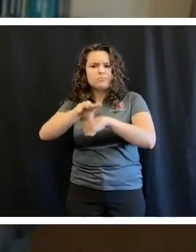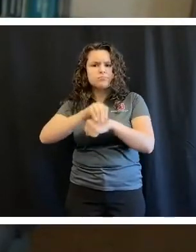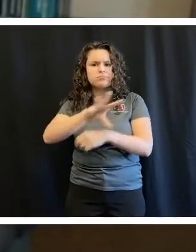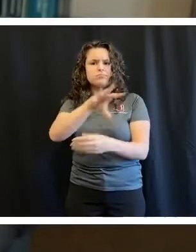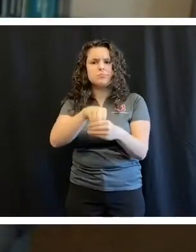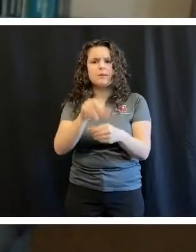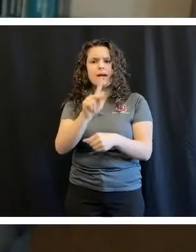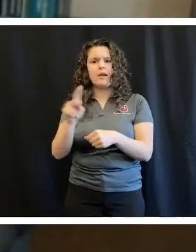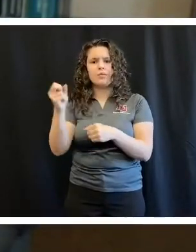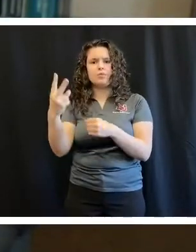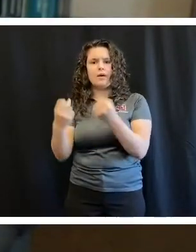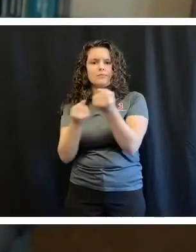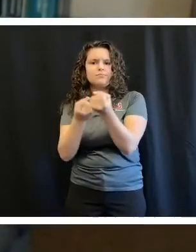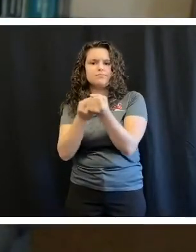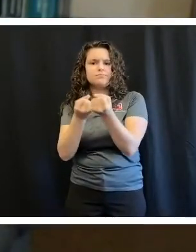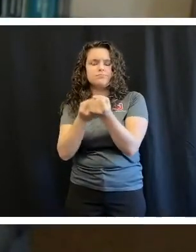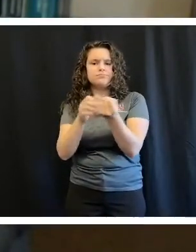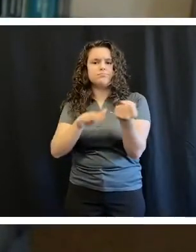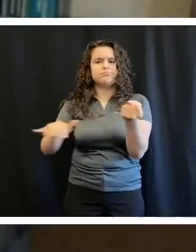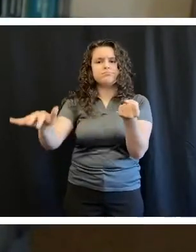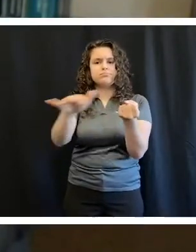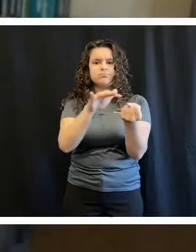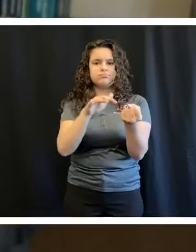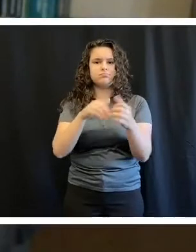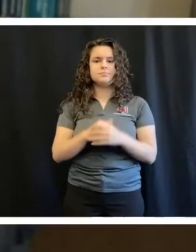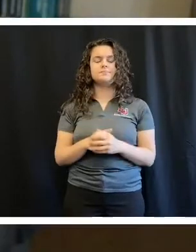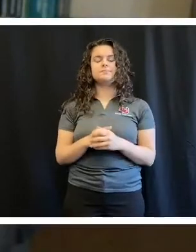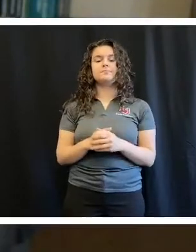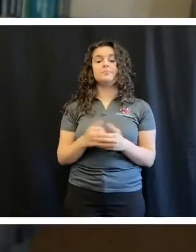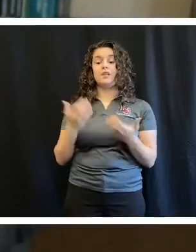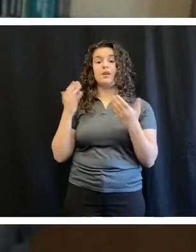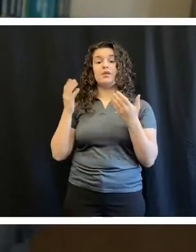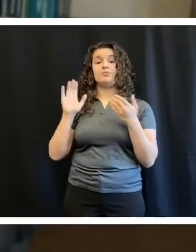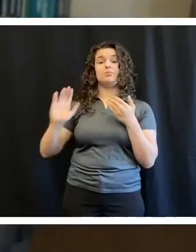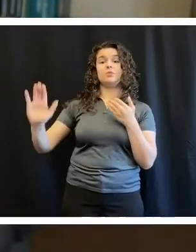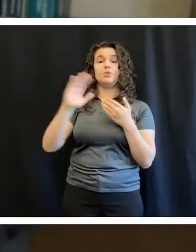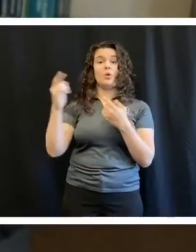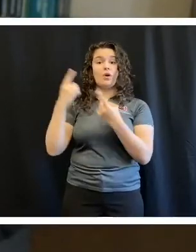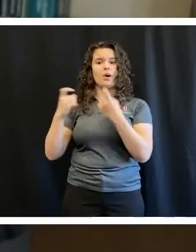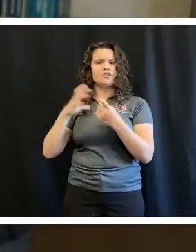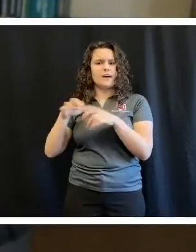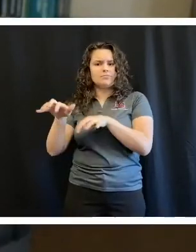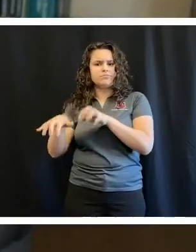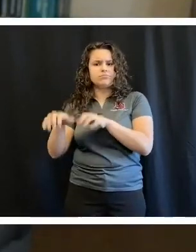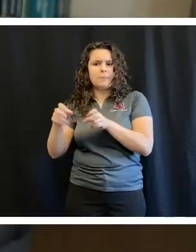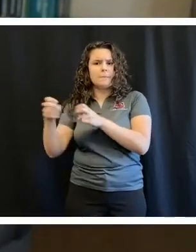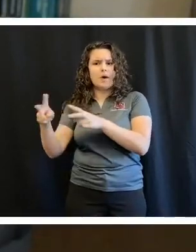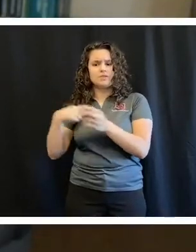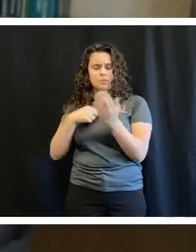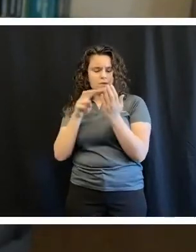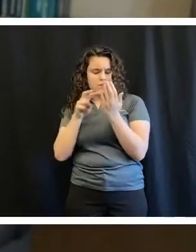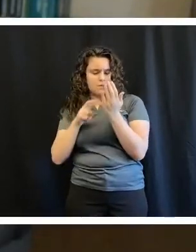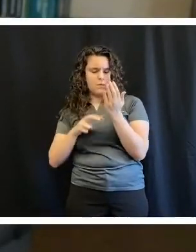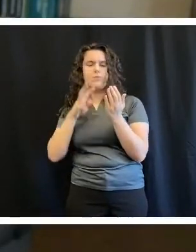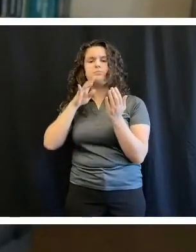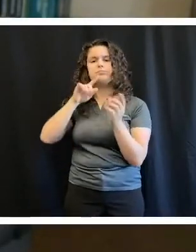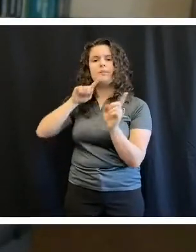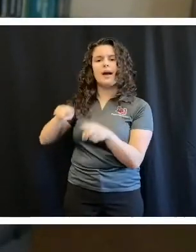We encourage you to post your questions, and we'll get to as many of them as we can this evening. And we'll follow up with the rest of them after the program.